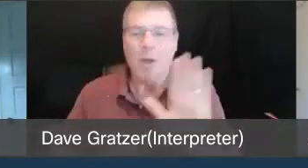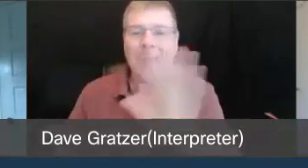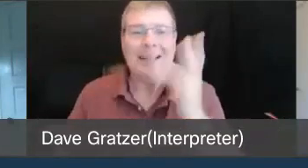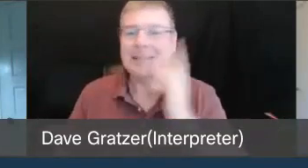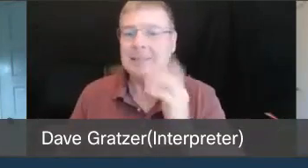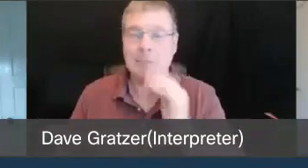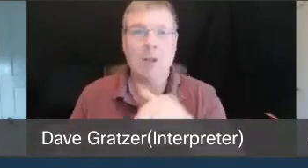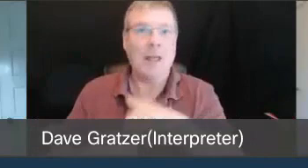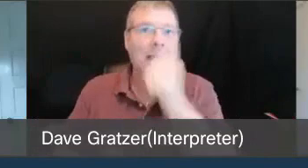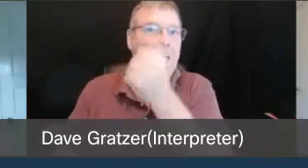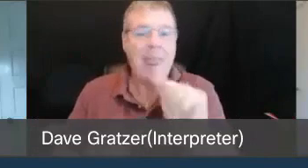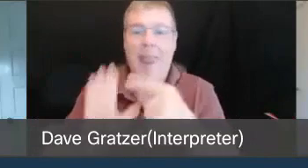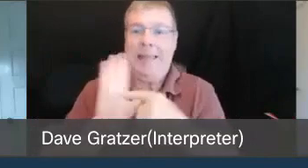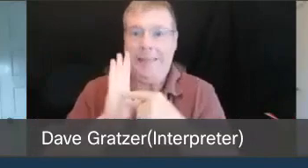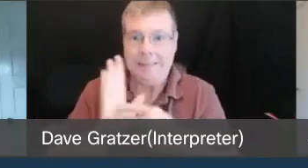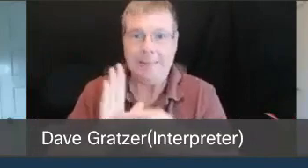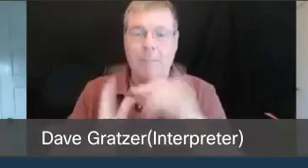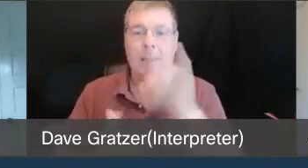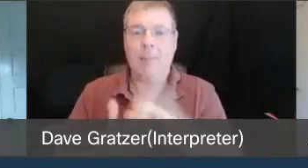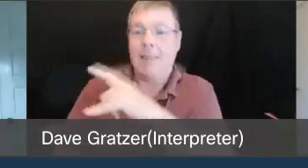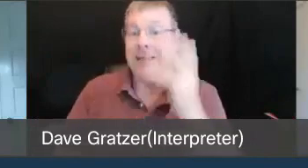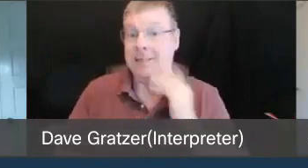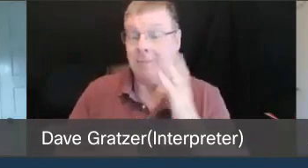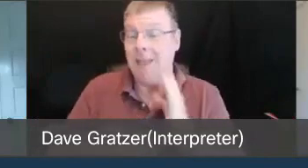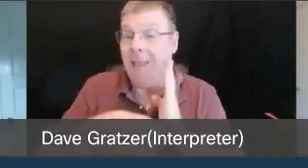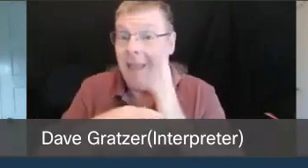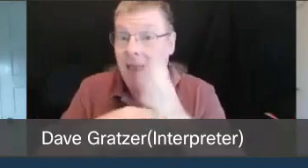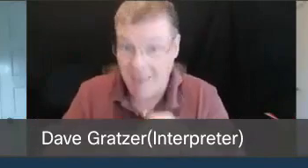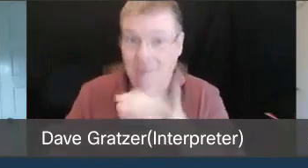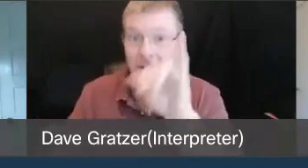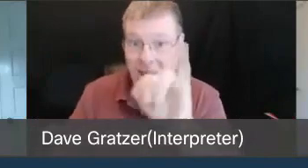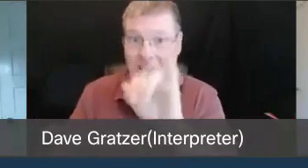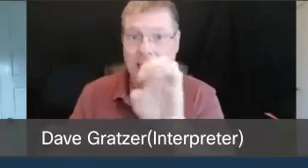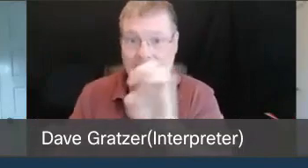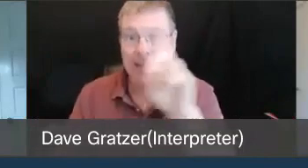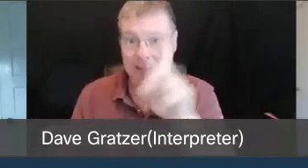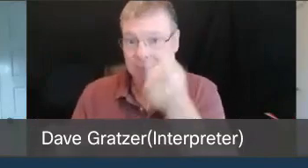And any symptoms he may have experienced after the IED attack on his tank,